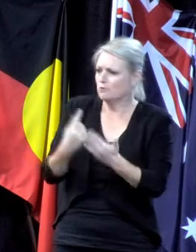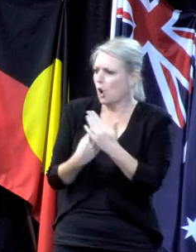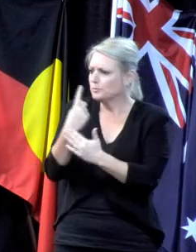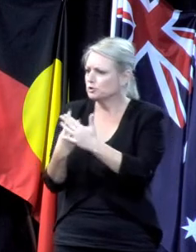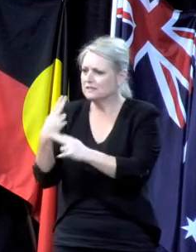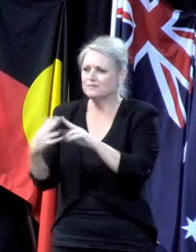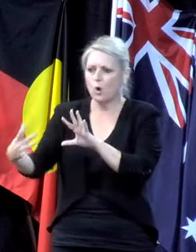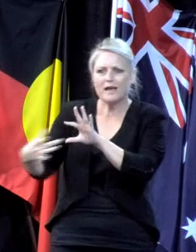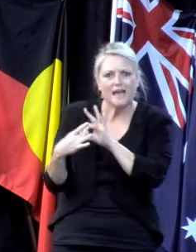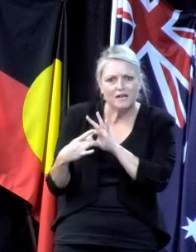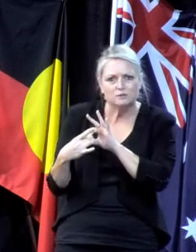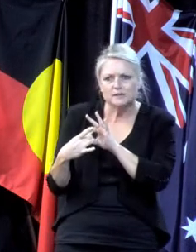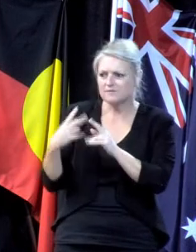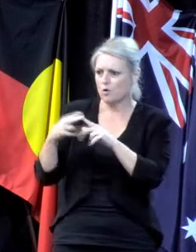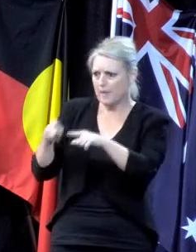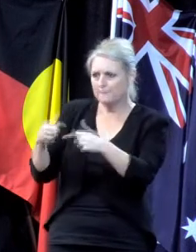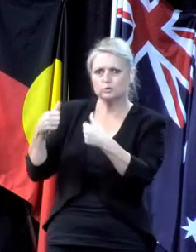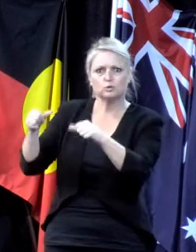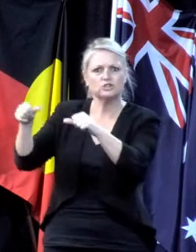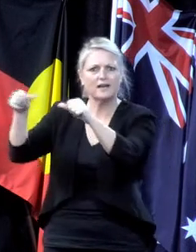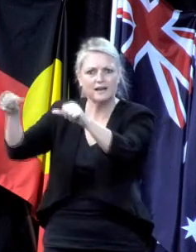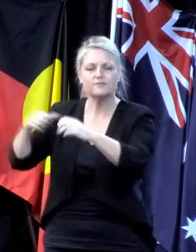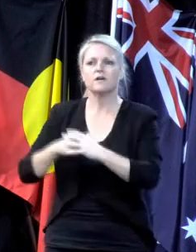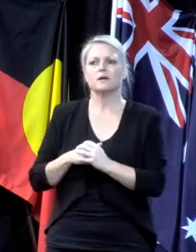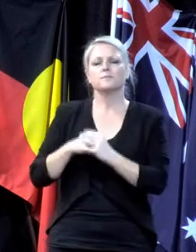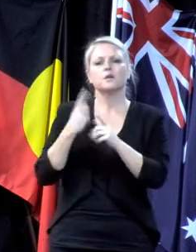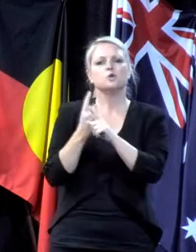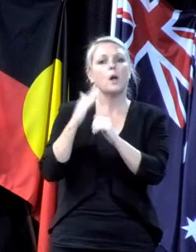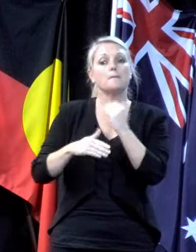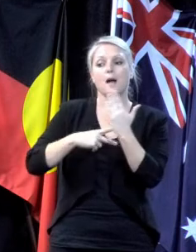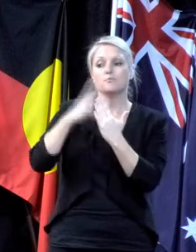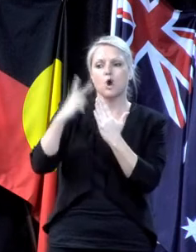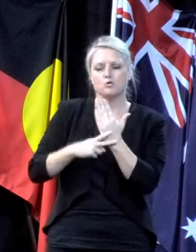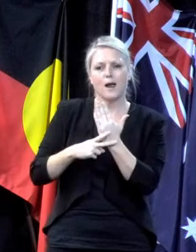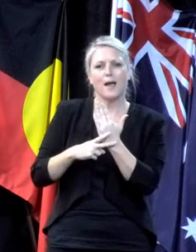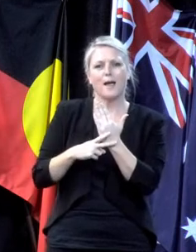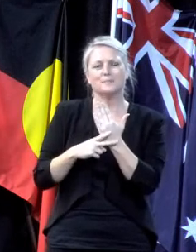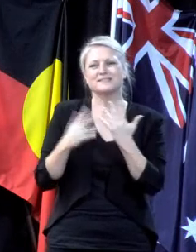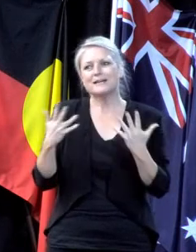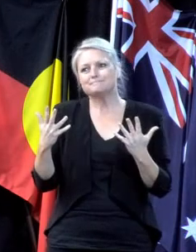When we’re talking programs, I’m always careful, I... there’s not a program or a book that you can do